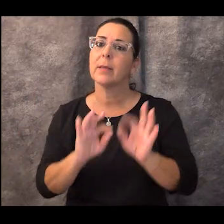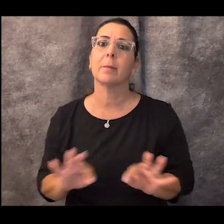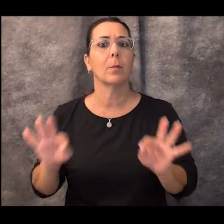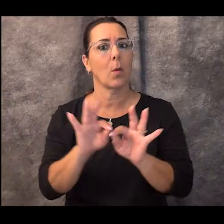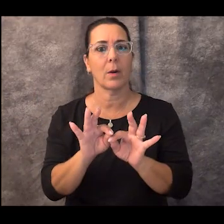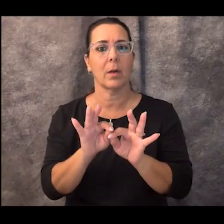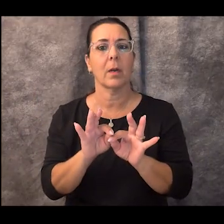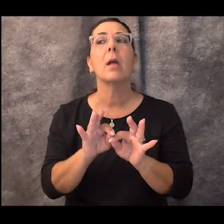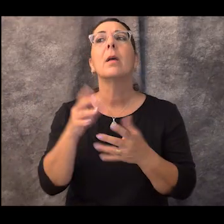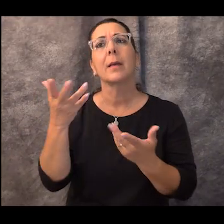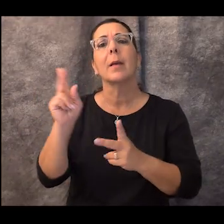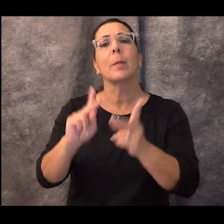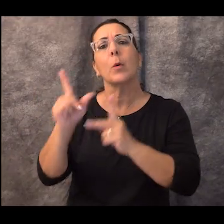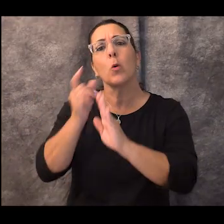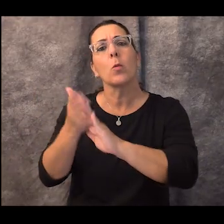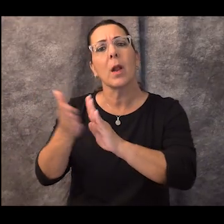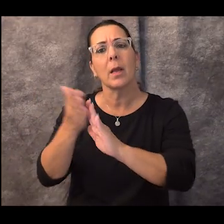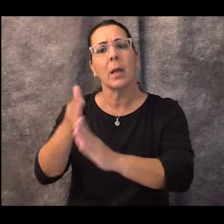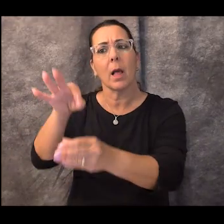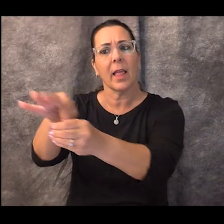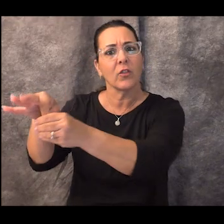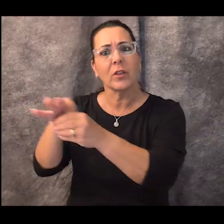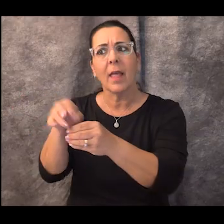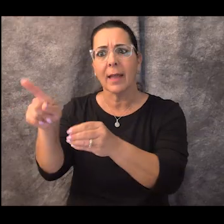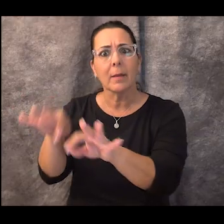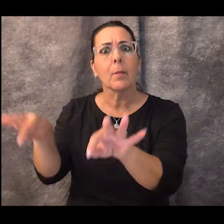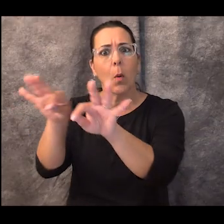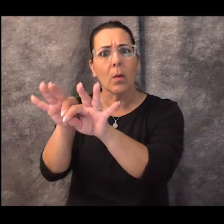they know so much about running elections, which is actually really big and really complicated.